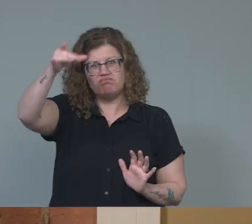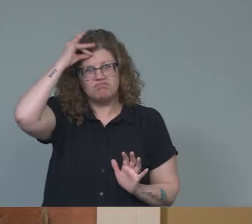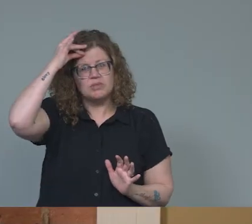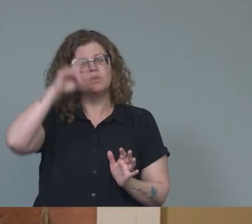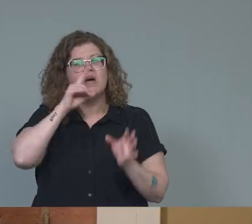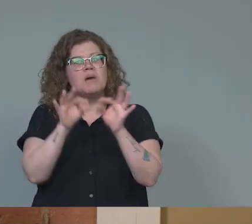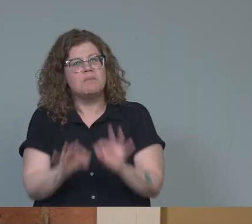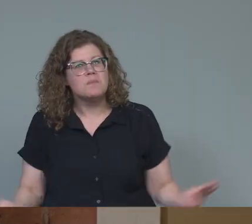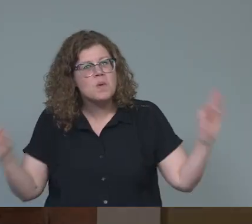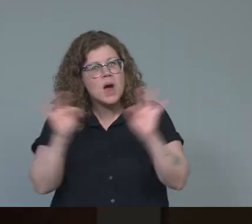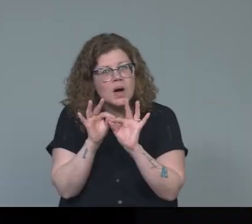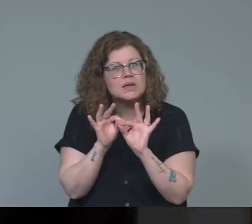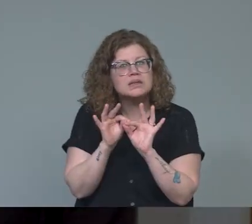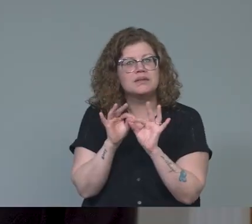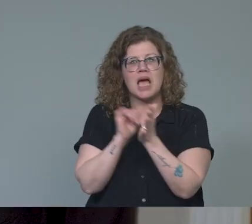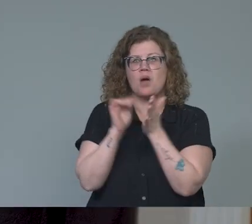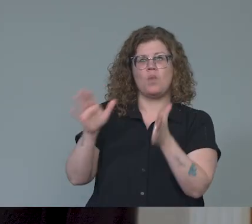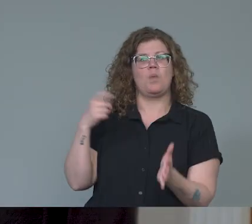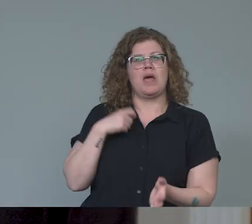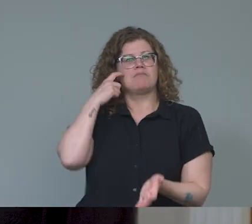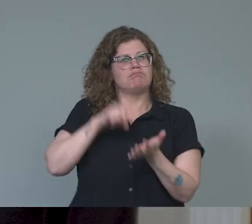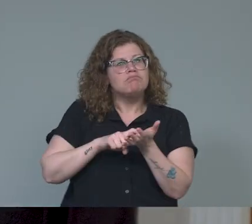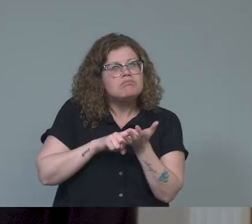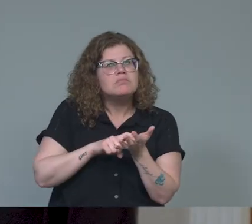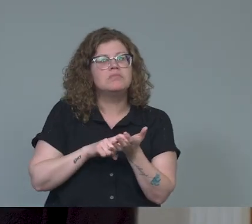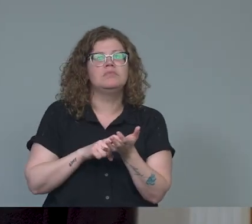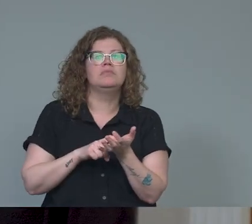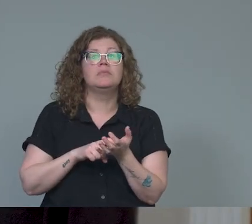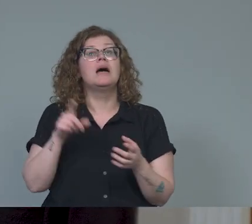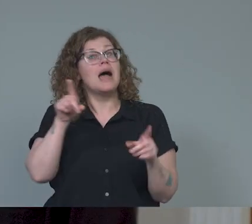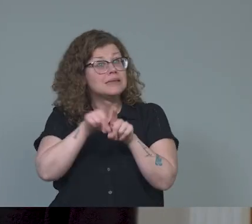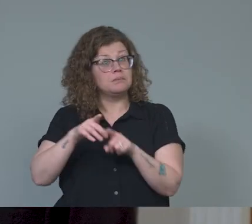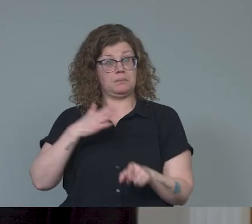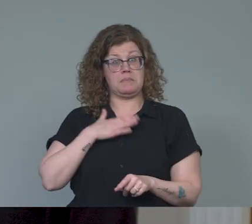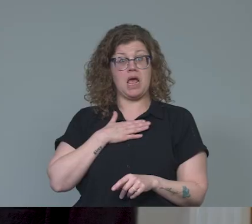with us every single day. Reciprocity is really important to is especially within the way